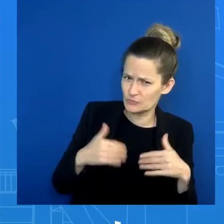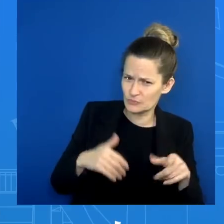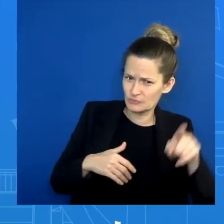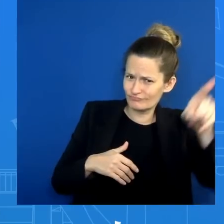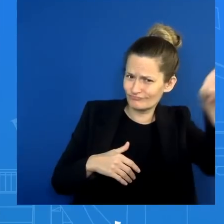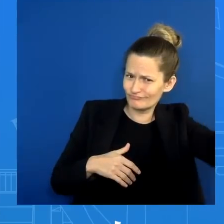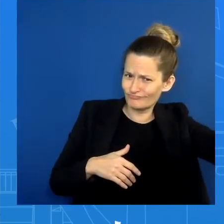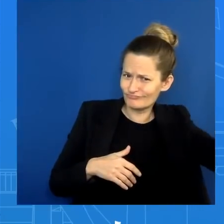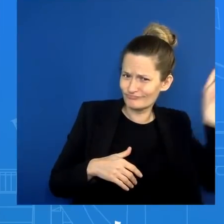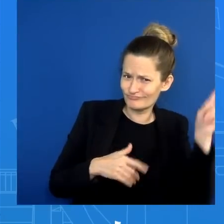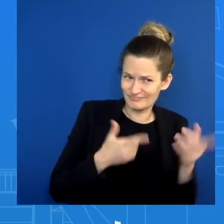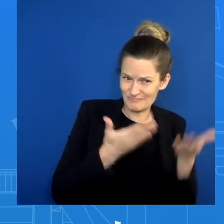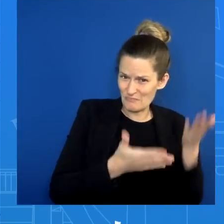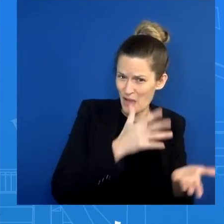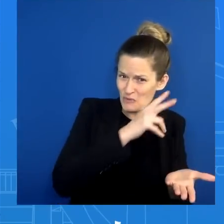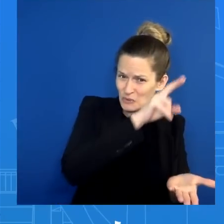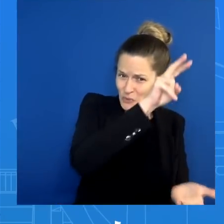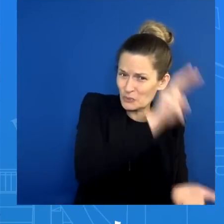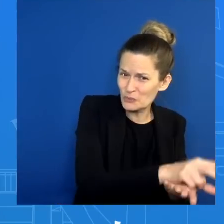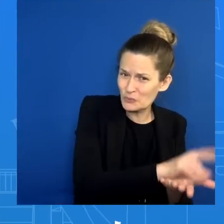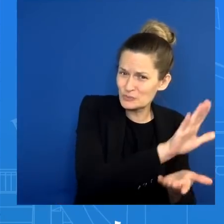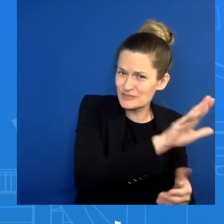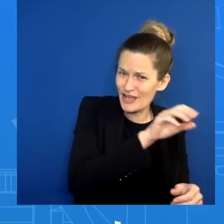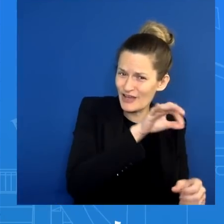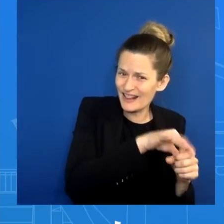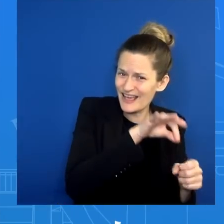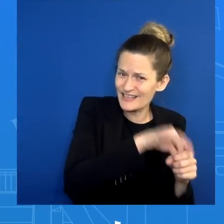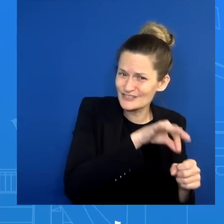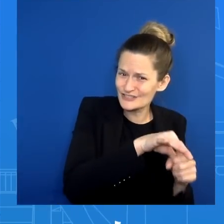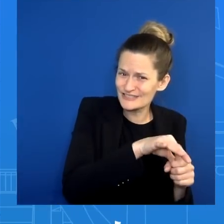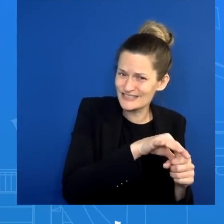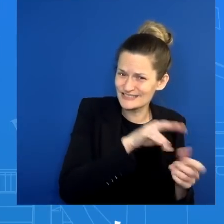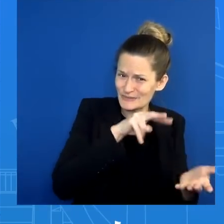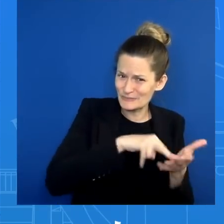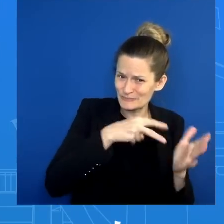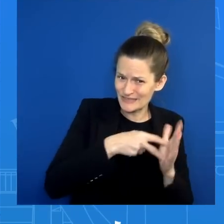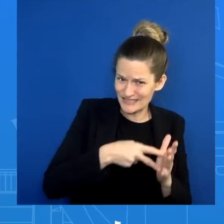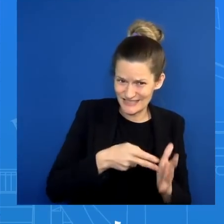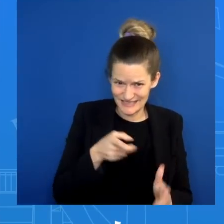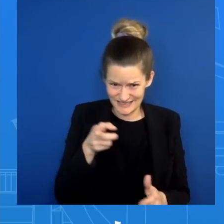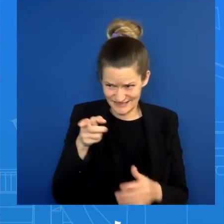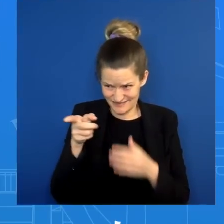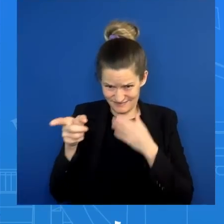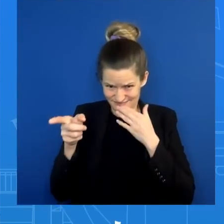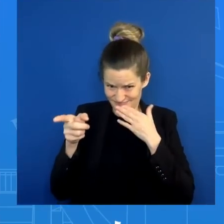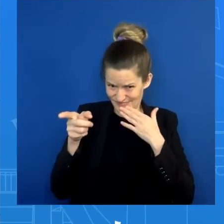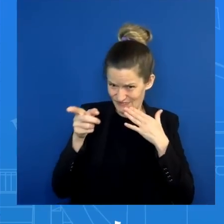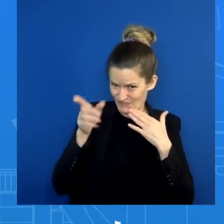I can't get into politics from here, so I have to be very, very careful. I do want to call I do want to talk through some polling.